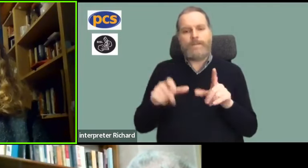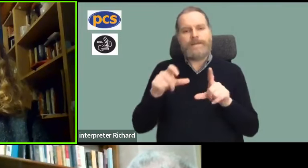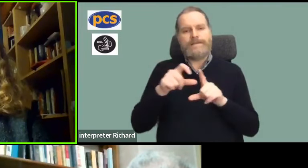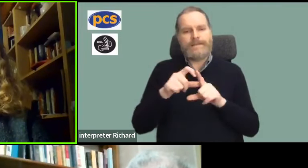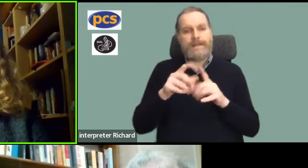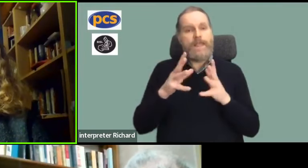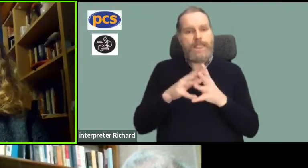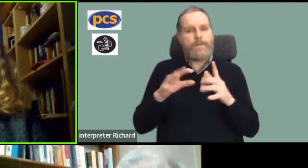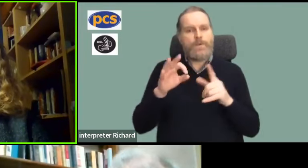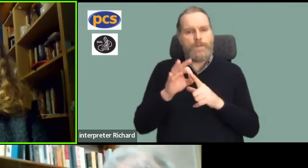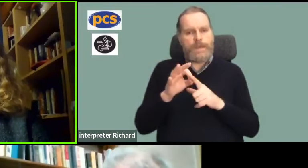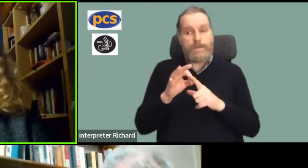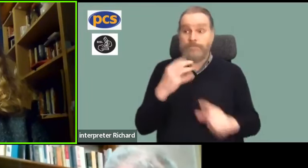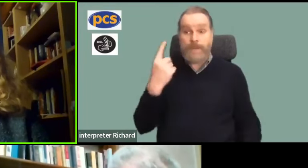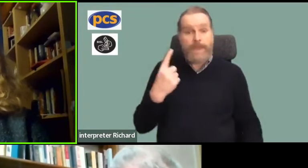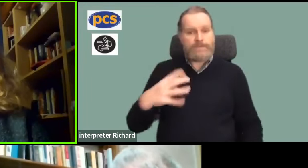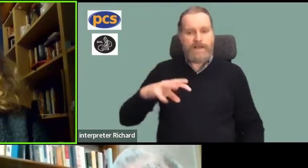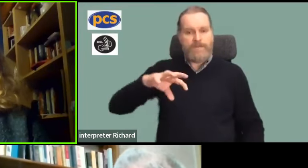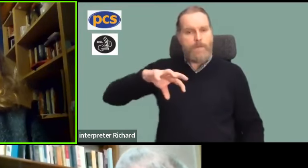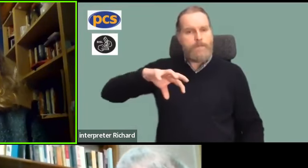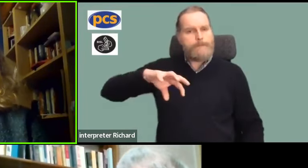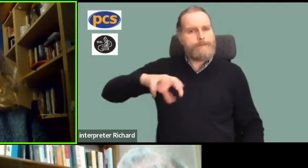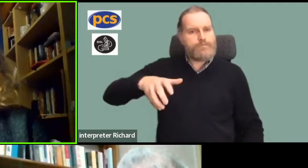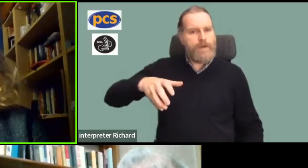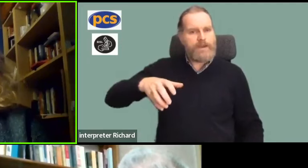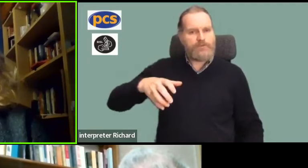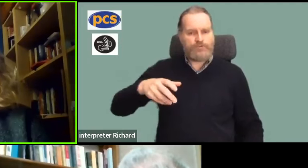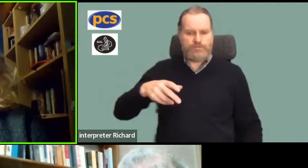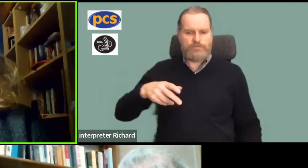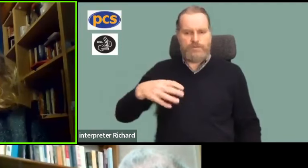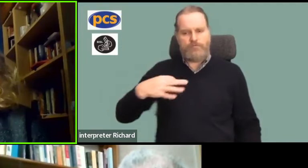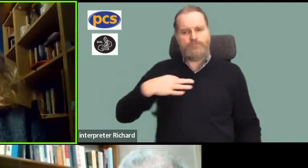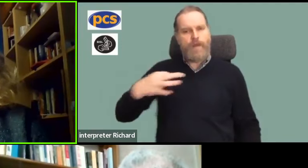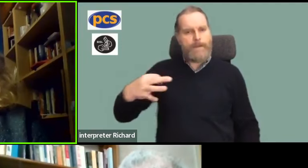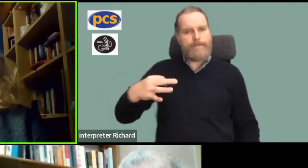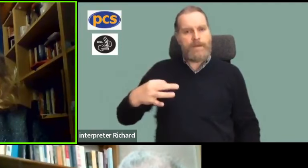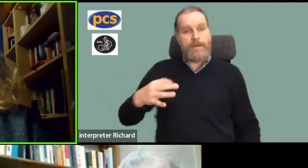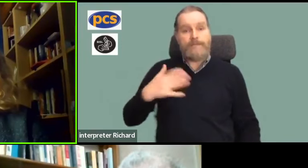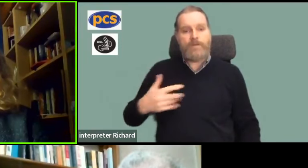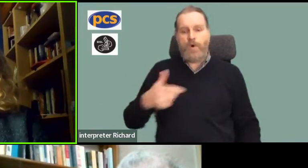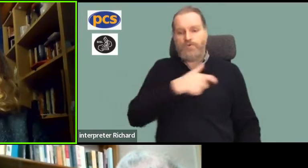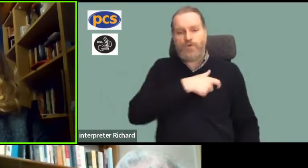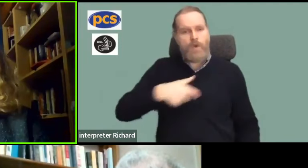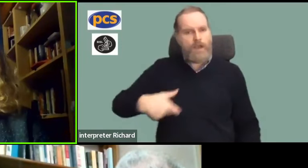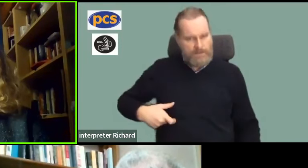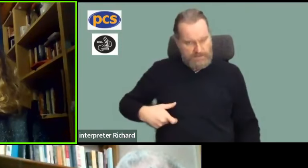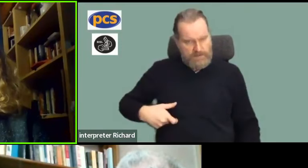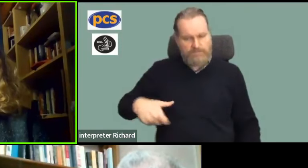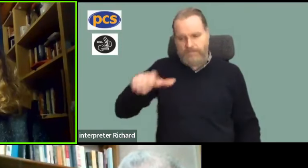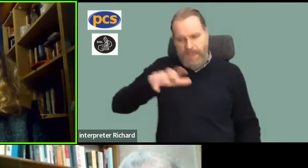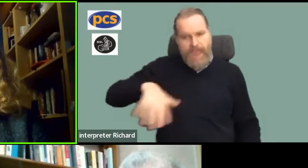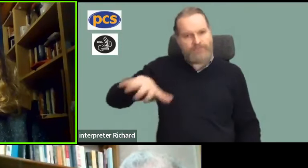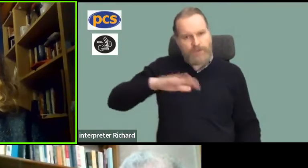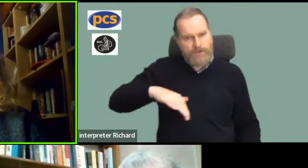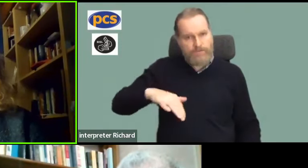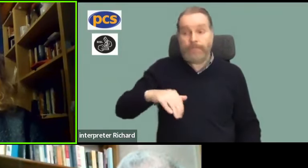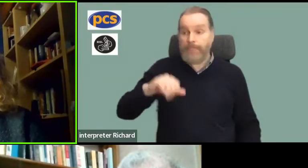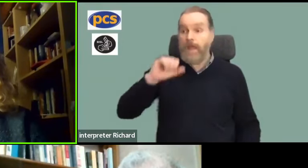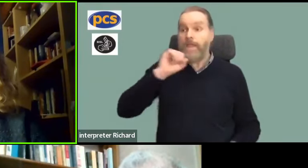Just be here. Matthew is a Matthew is a branch official. The is a branch official the Gdp Donca Gdp. Doncaster Branch, and they will be taken action